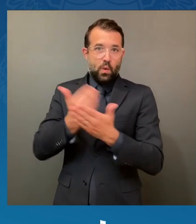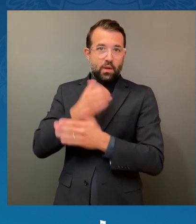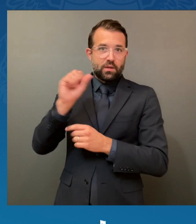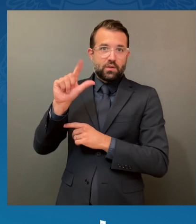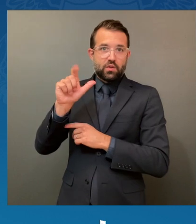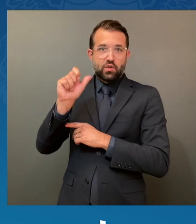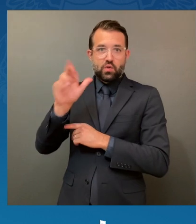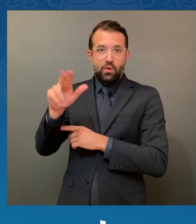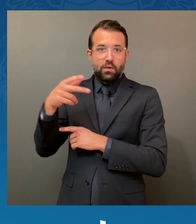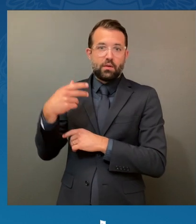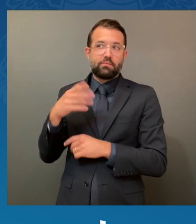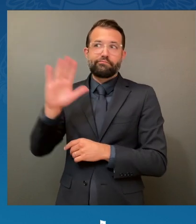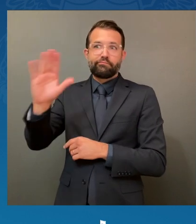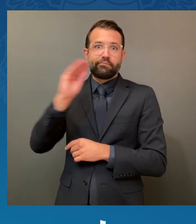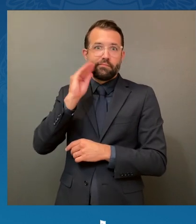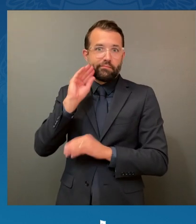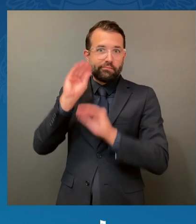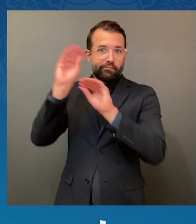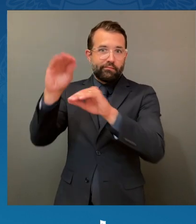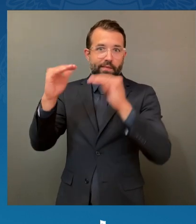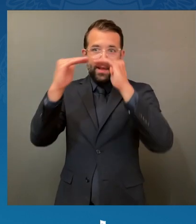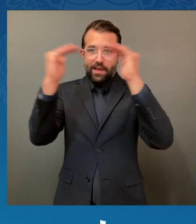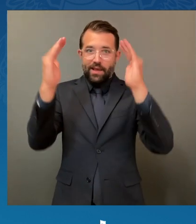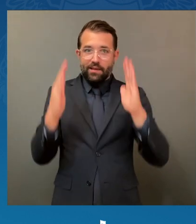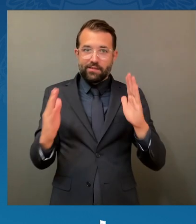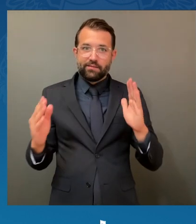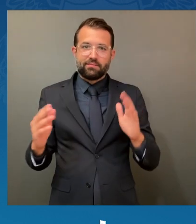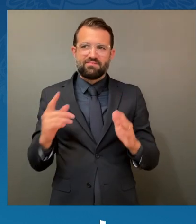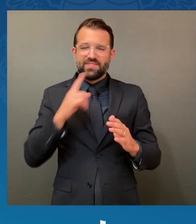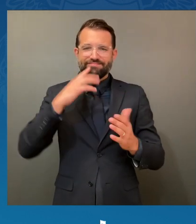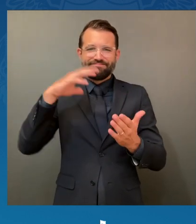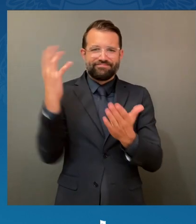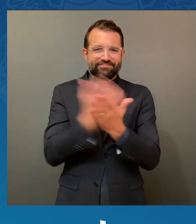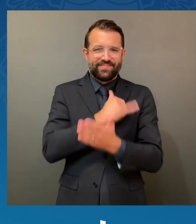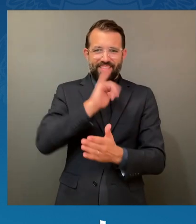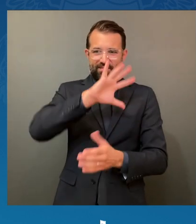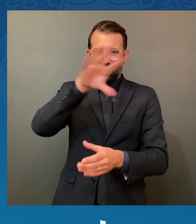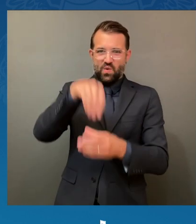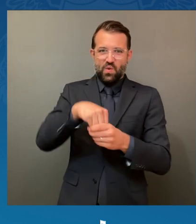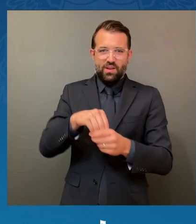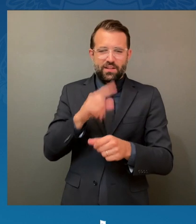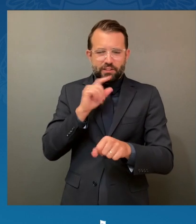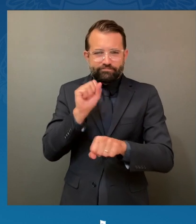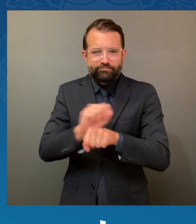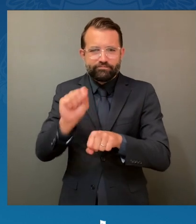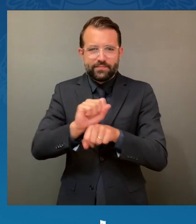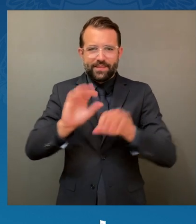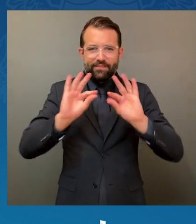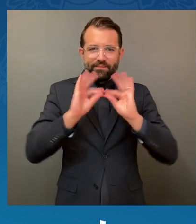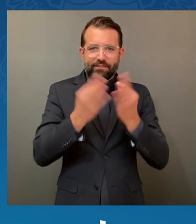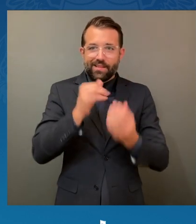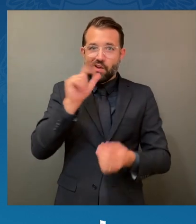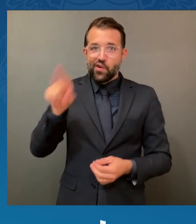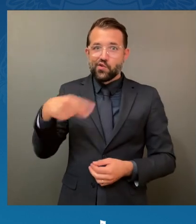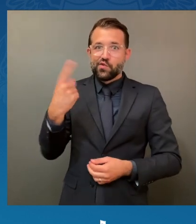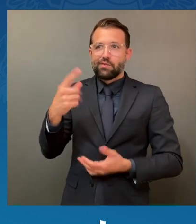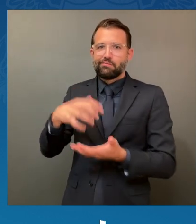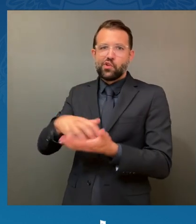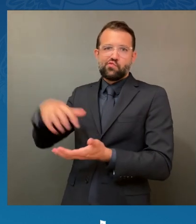including working families. And all of this -- the benefit -- all of this will lower electricity costs